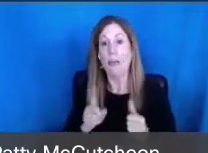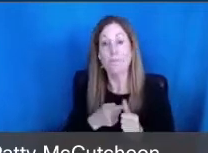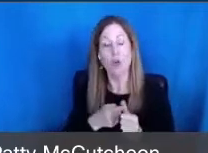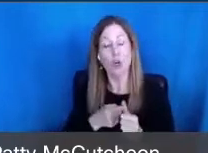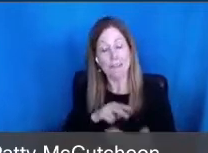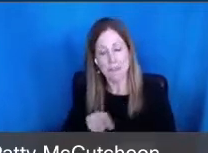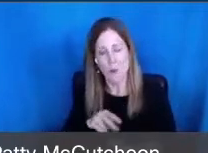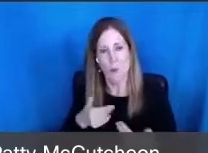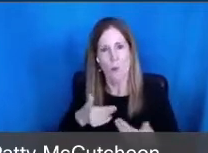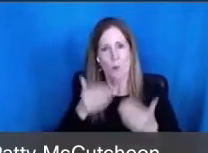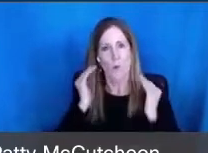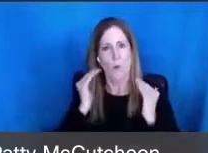to develop accessible CBTs.